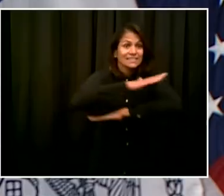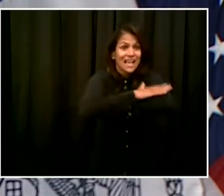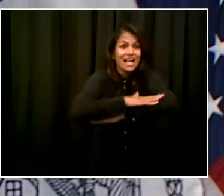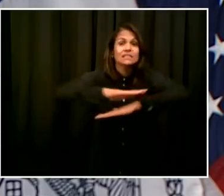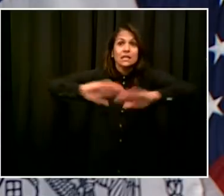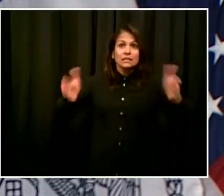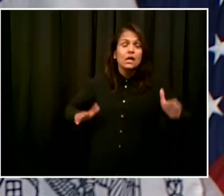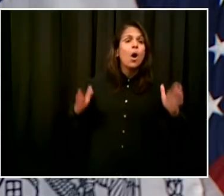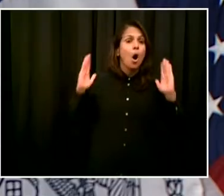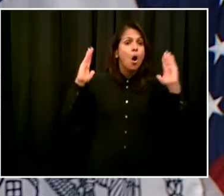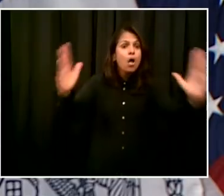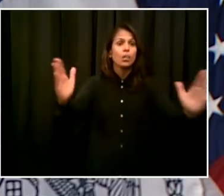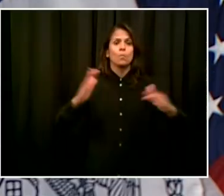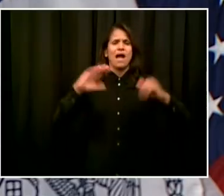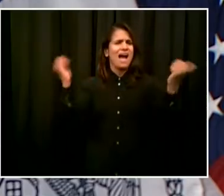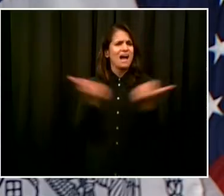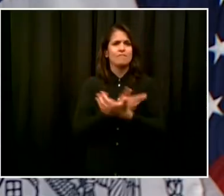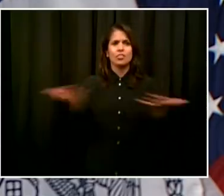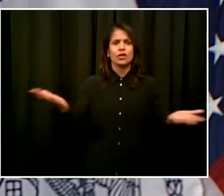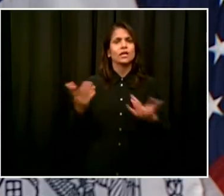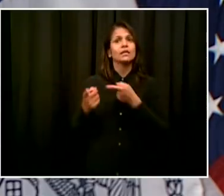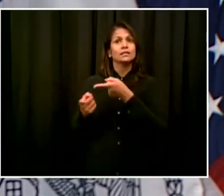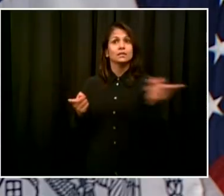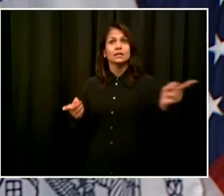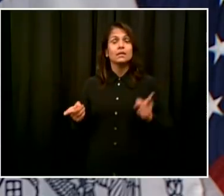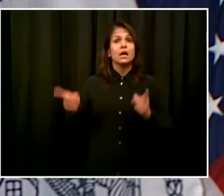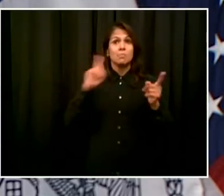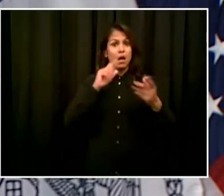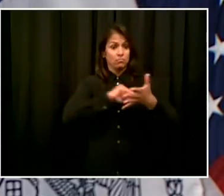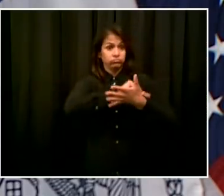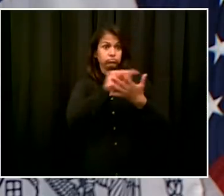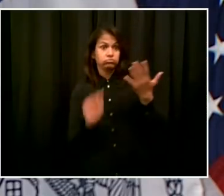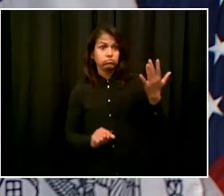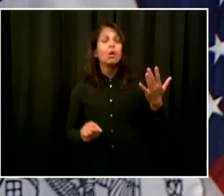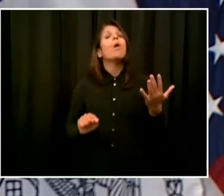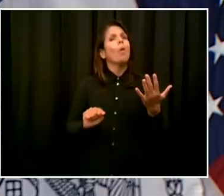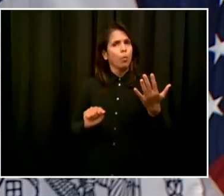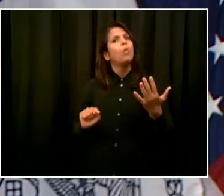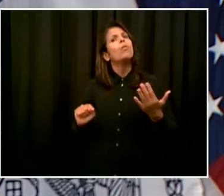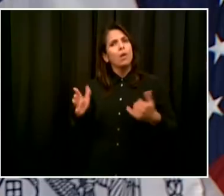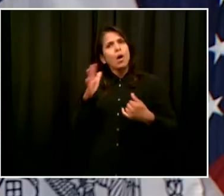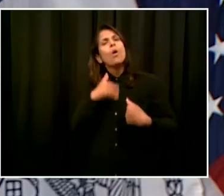THE CONSTANT CLEANING, SO MANY THINGS THAT REALLY MAKE US THE GOLD